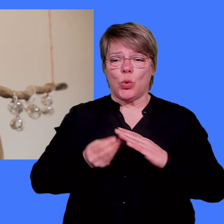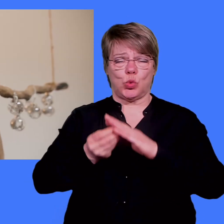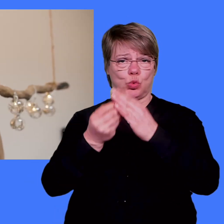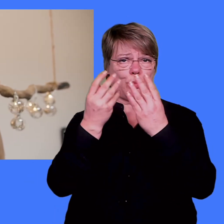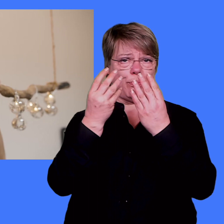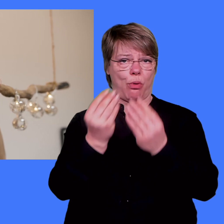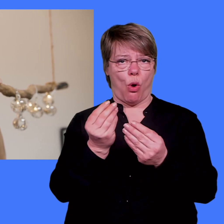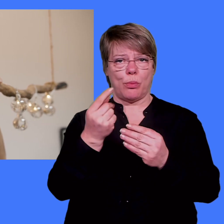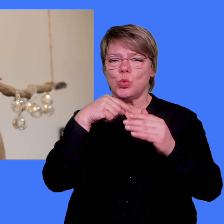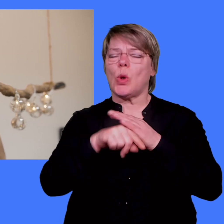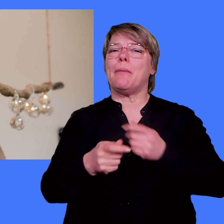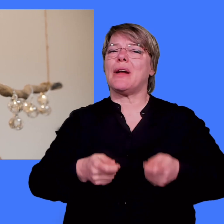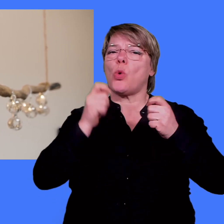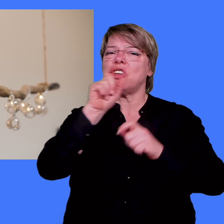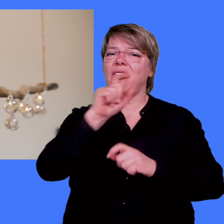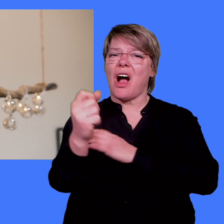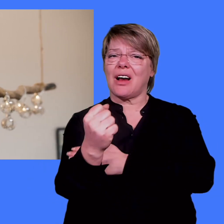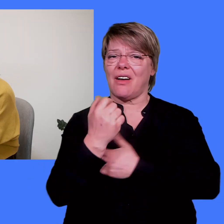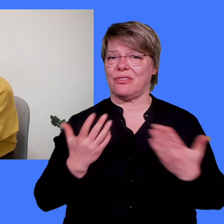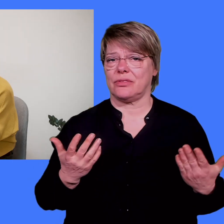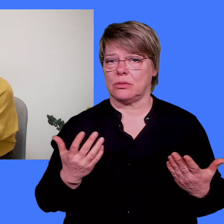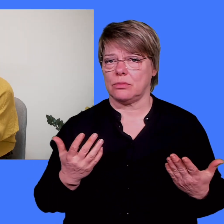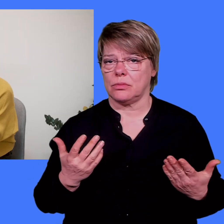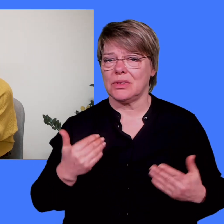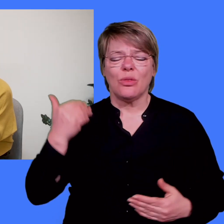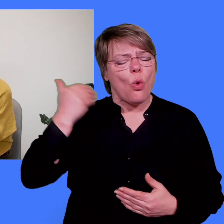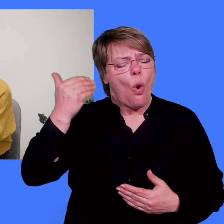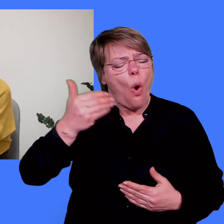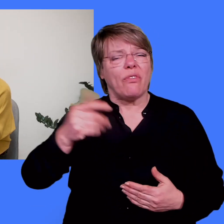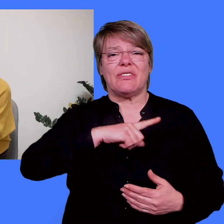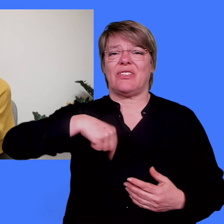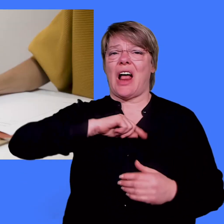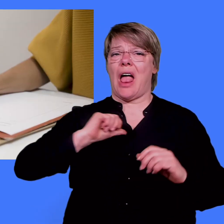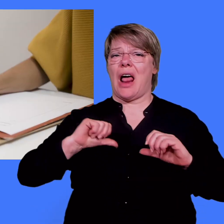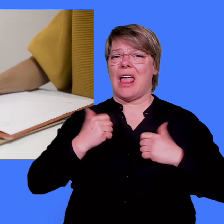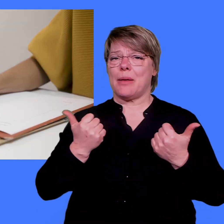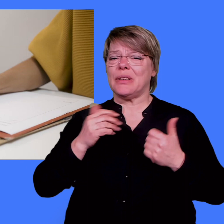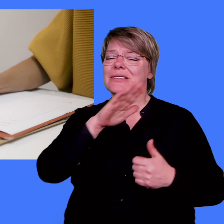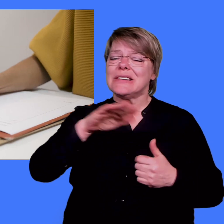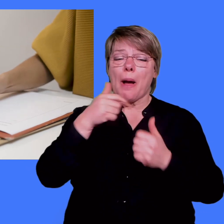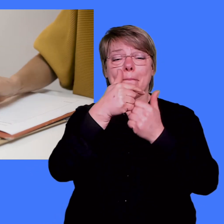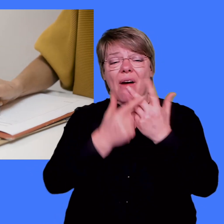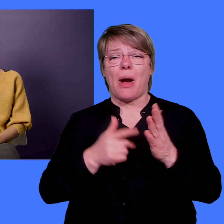and receive little support from the pedagogical staff It is quite often that we experience